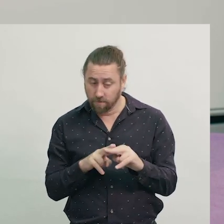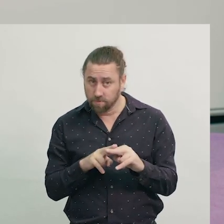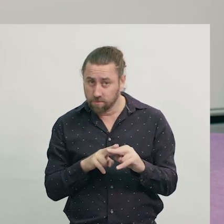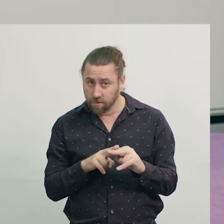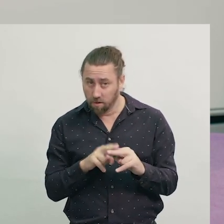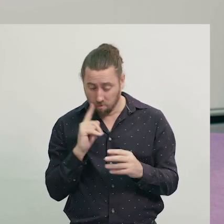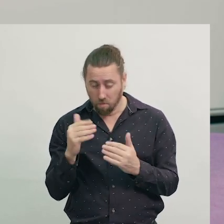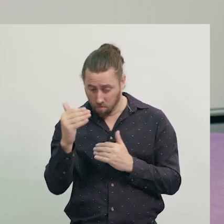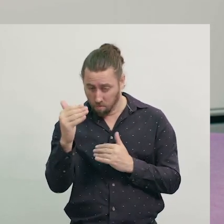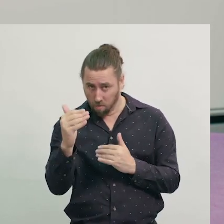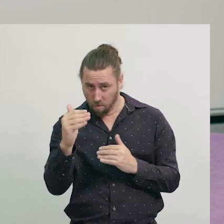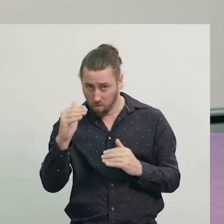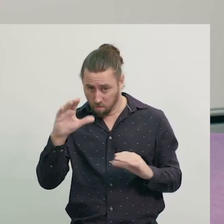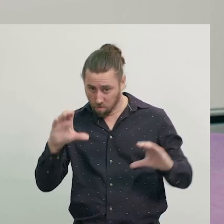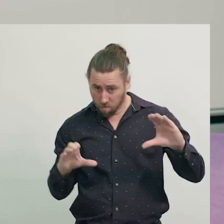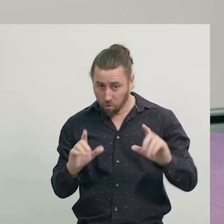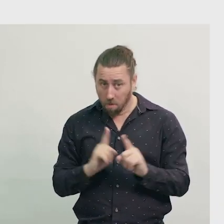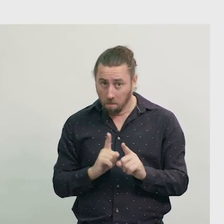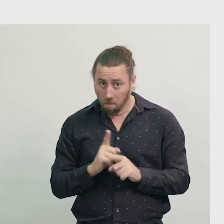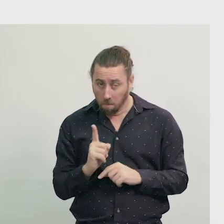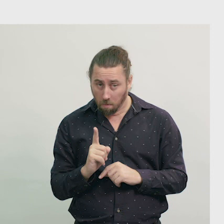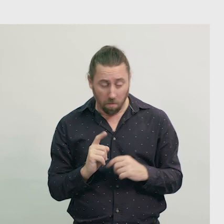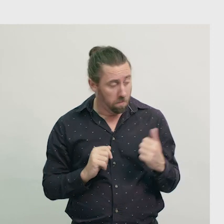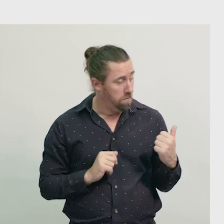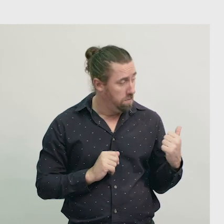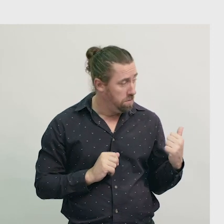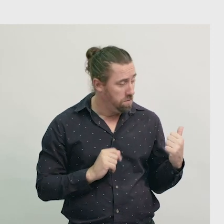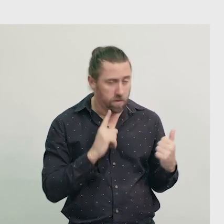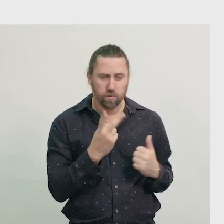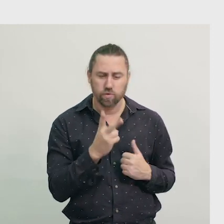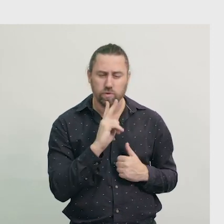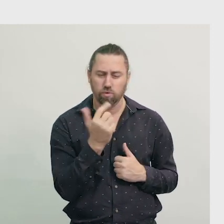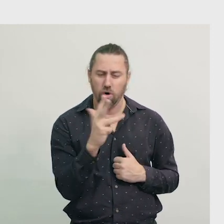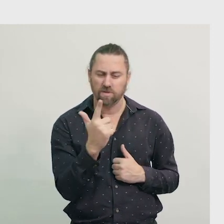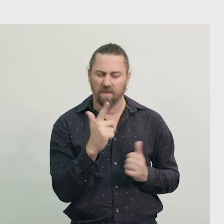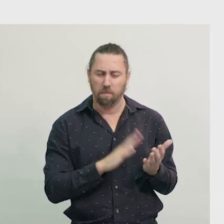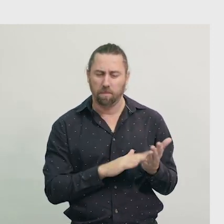for the width of the room and the paper. Is the width of the paper, 297mm,